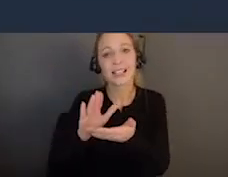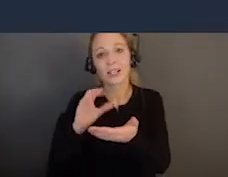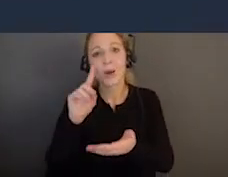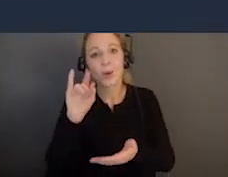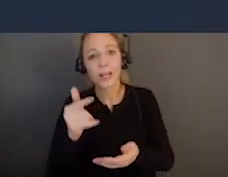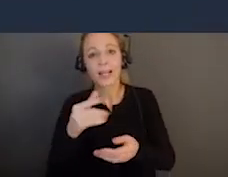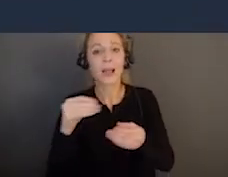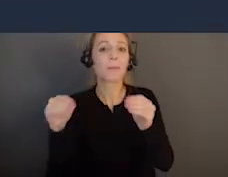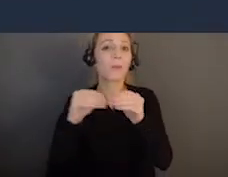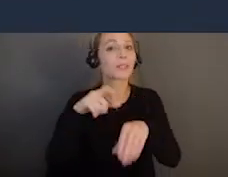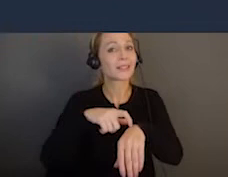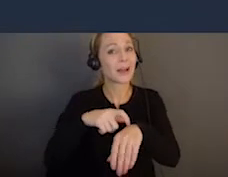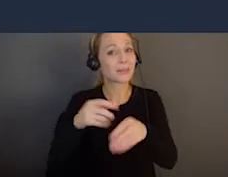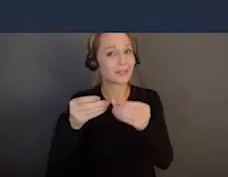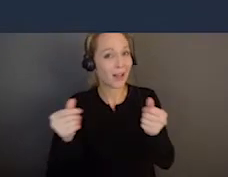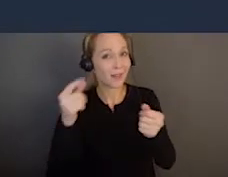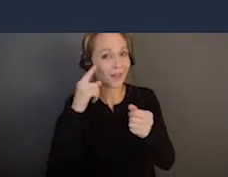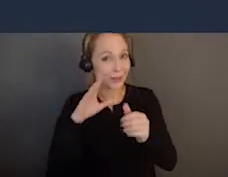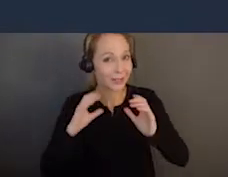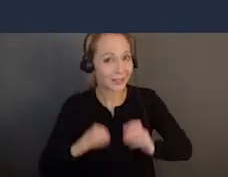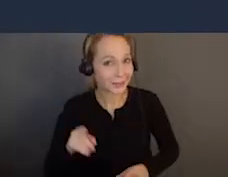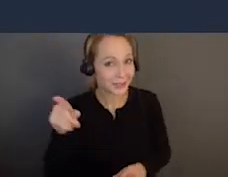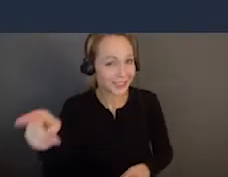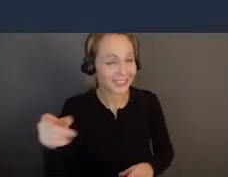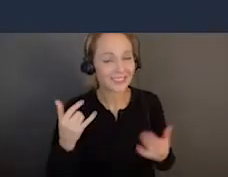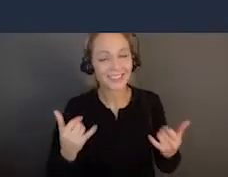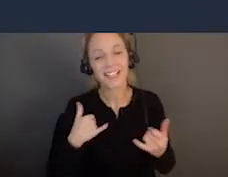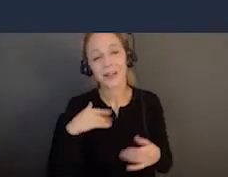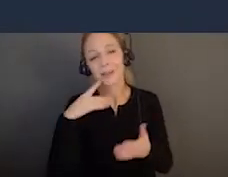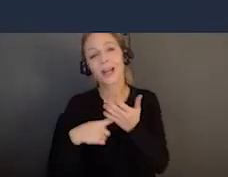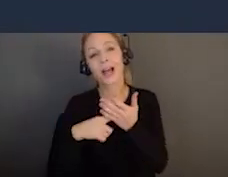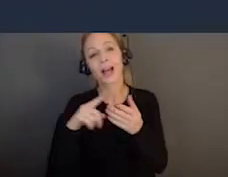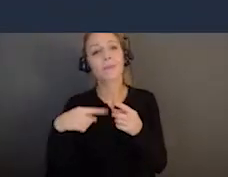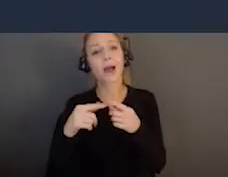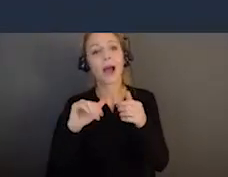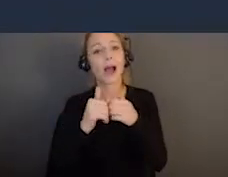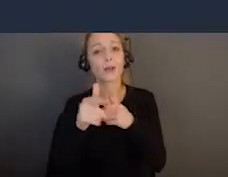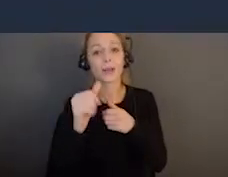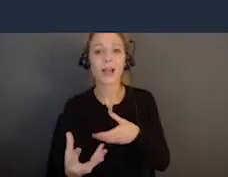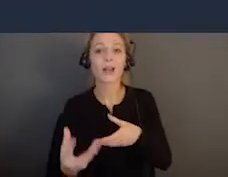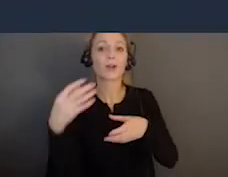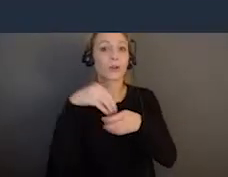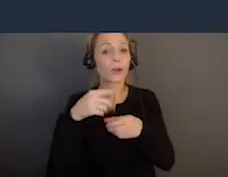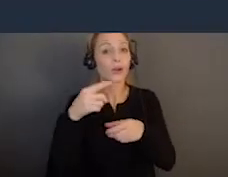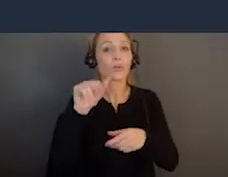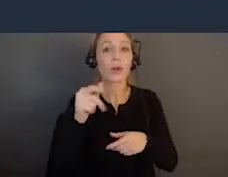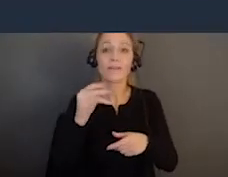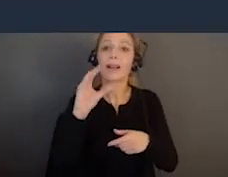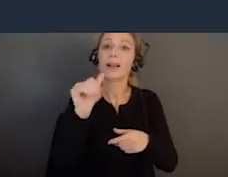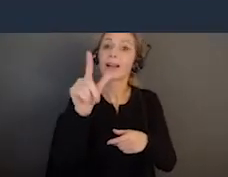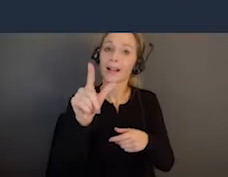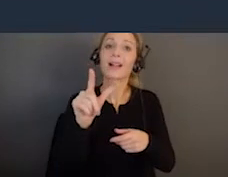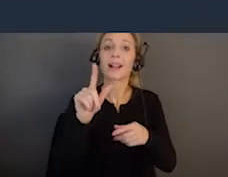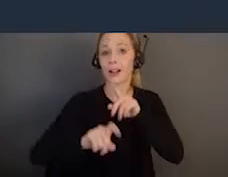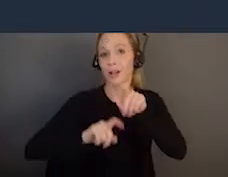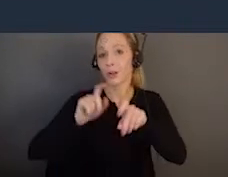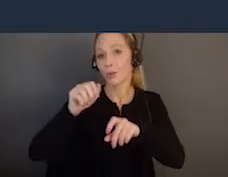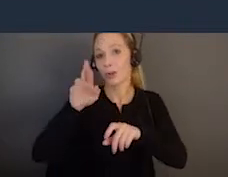TODAY, WE'RE GOING TO BE FOCUSING ON HOW YOU CAN INCLUDE A GraphQL QUERY AS PART OF YOUR THEME FOR USE